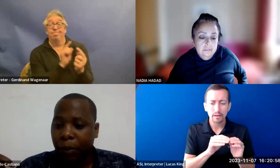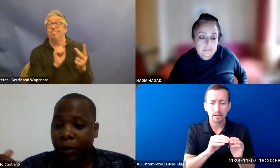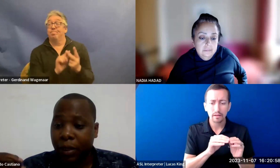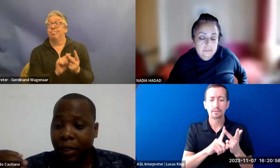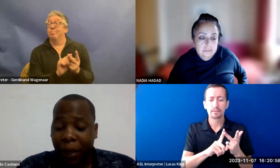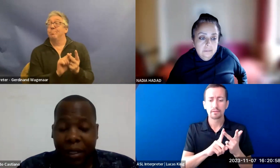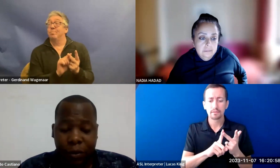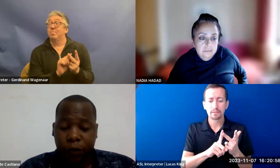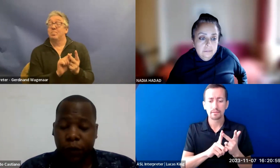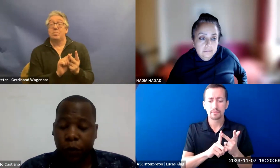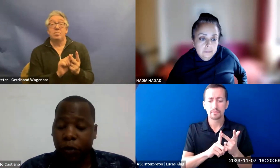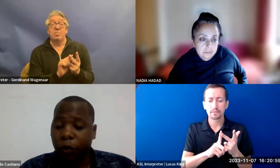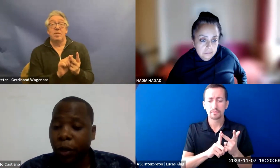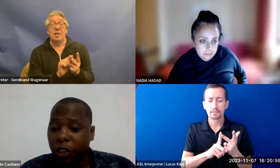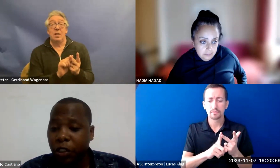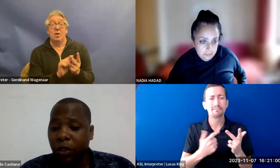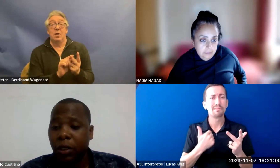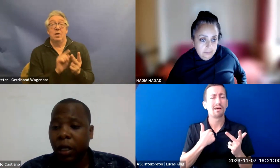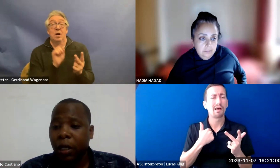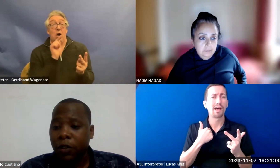there are demands for information.